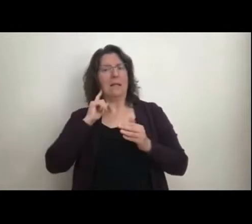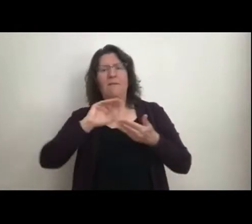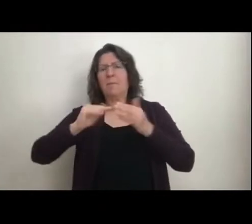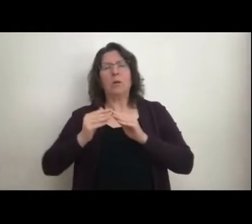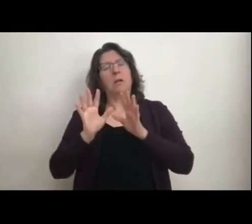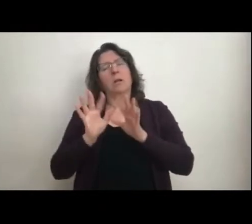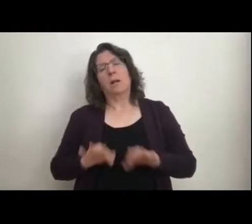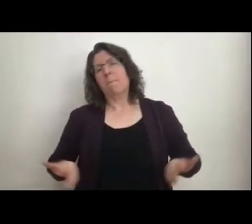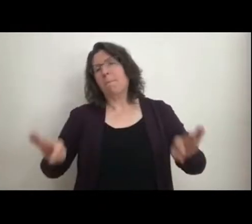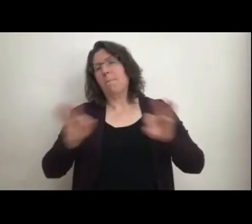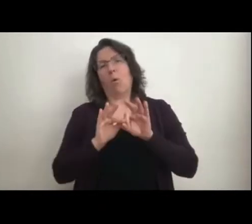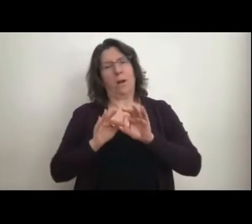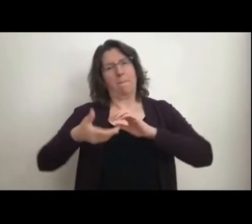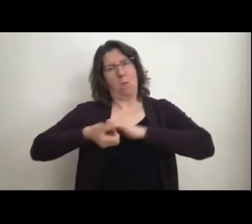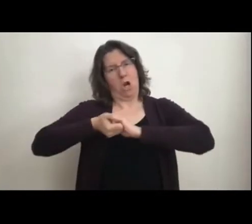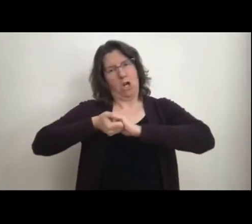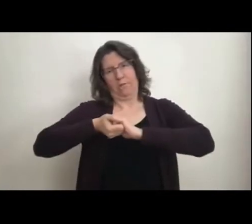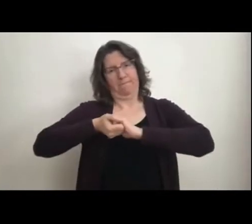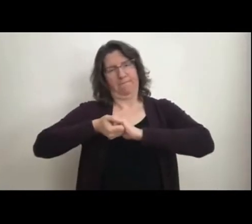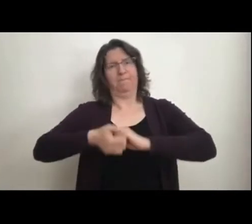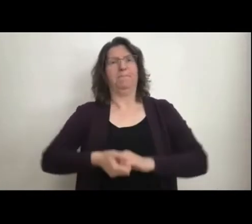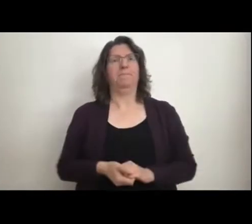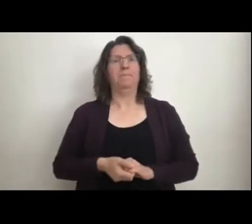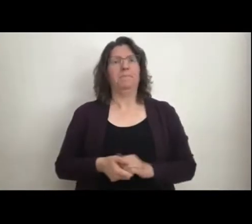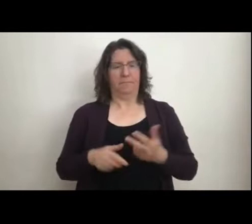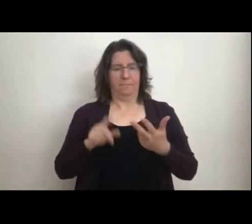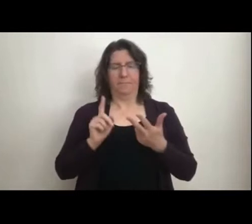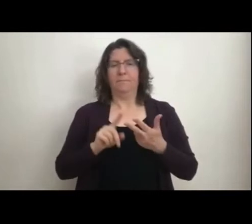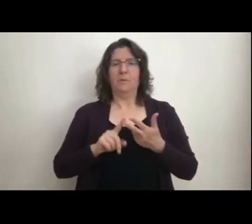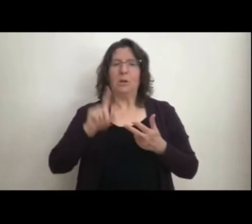The deaf community is an important partner and key to the success of the program.